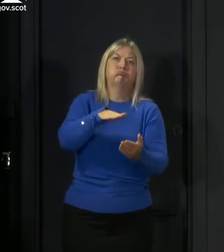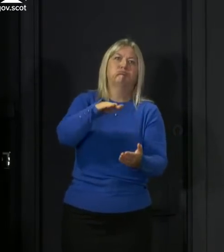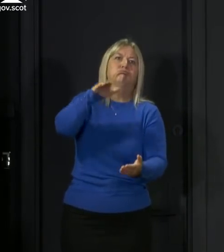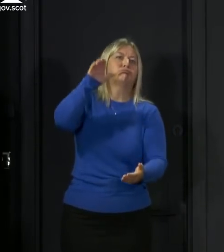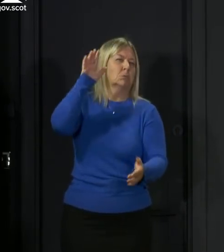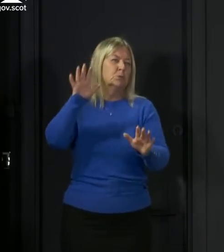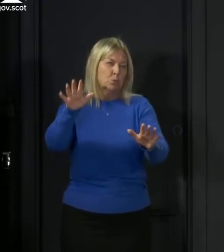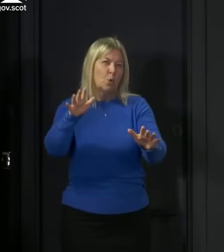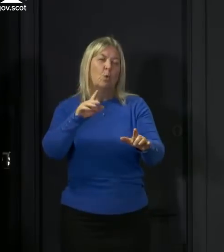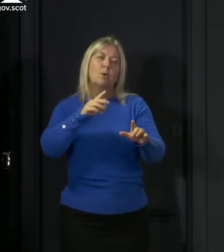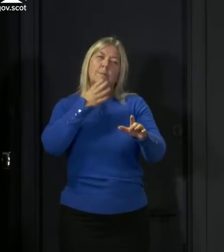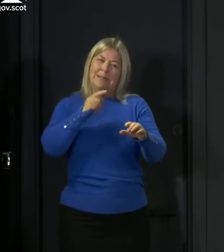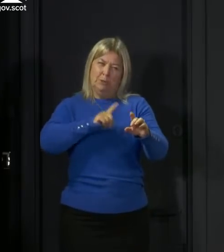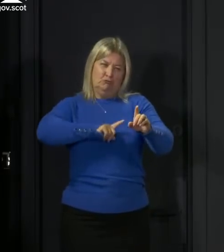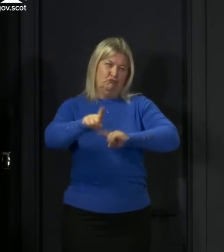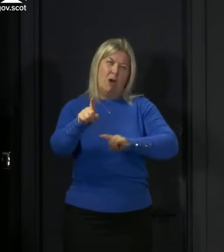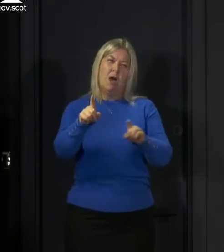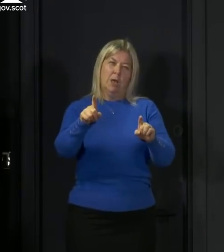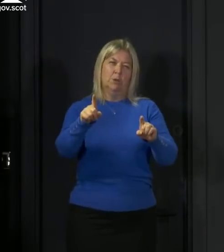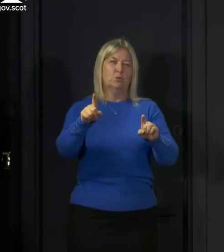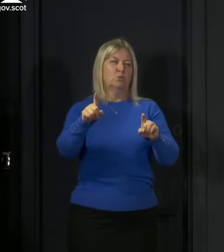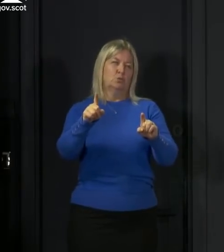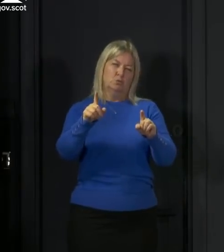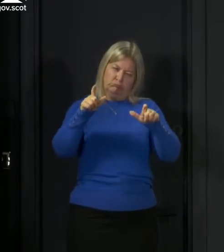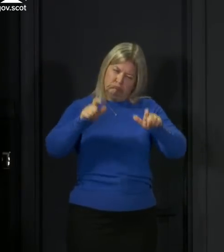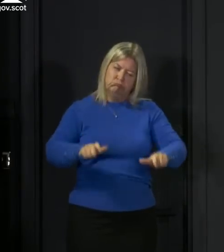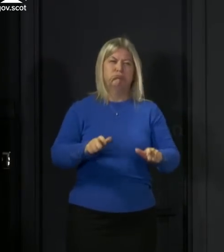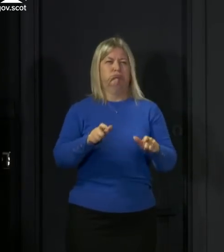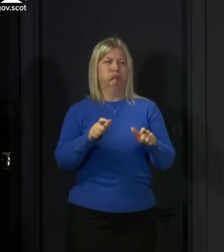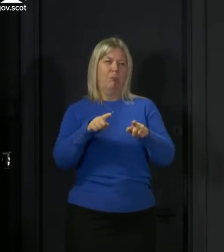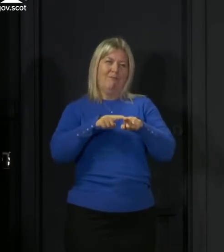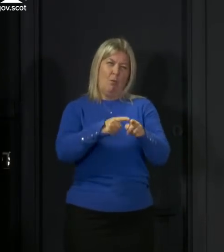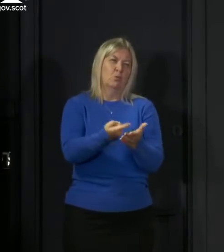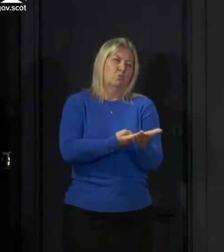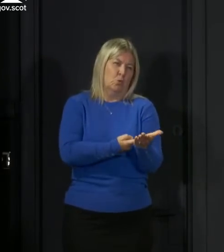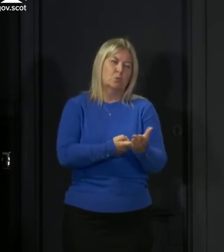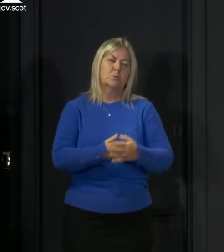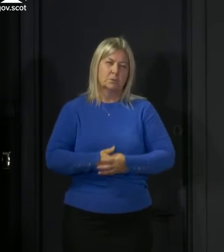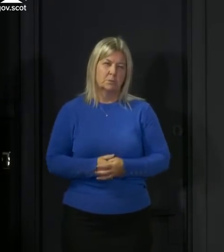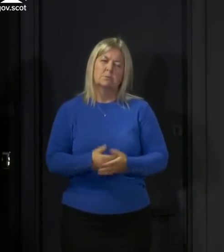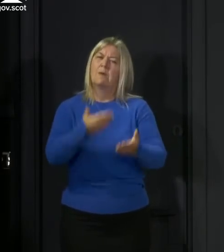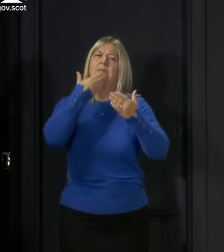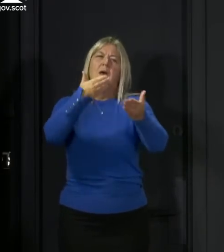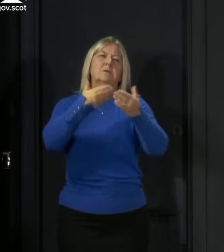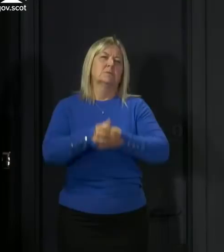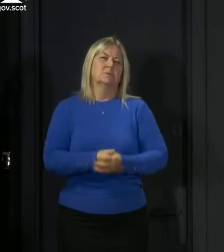your communities and the whole of Scotland. My thanks to all of you for joining us today,